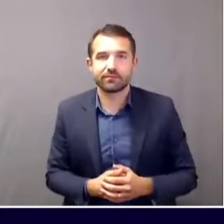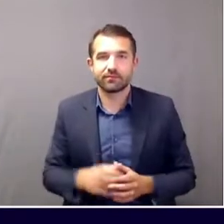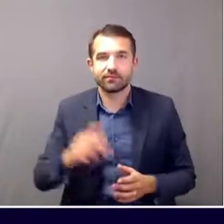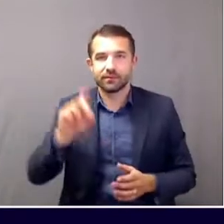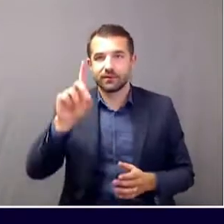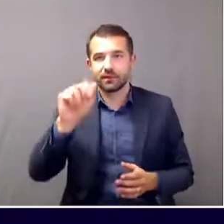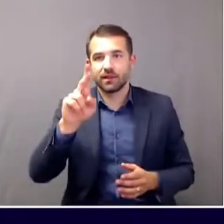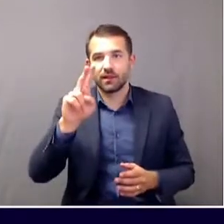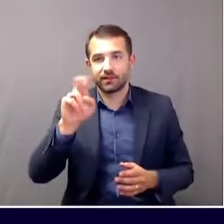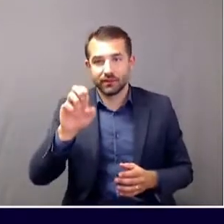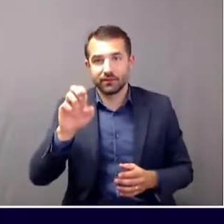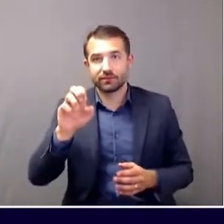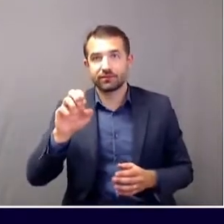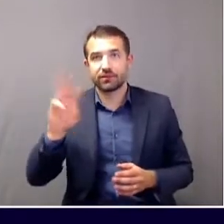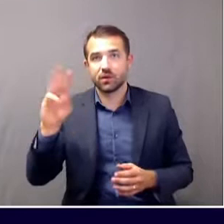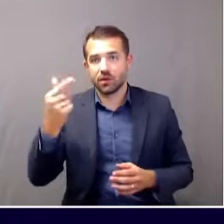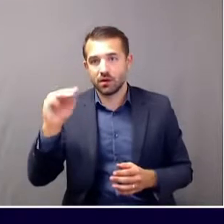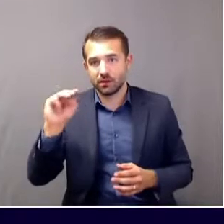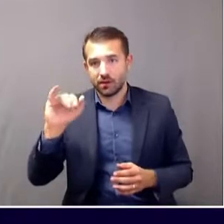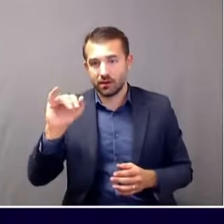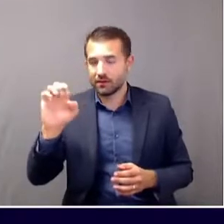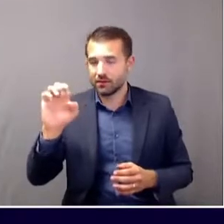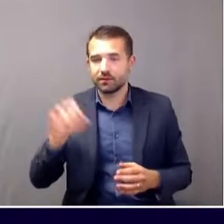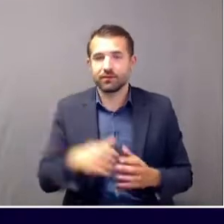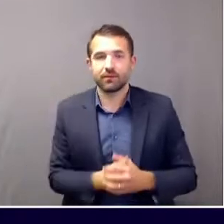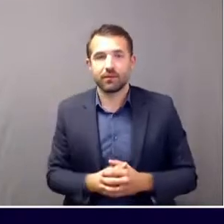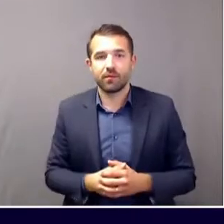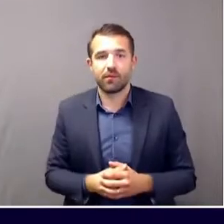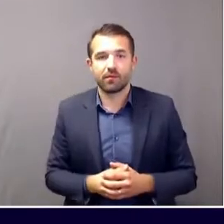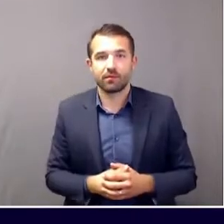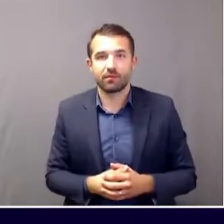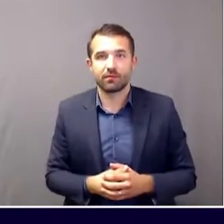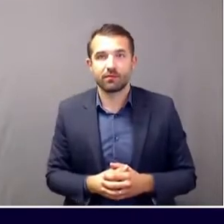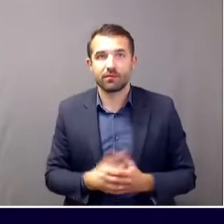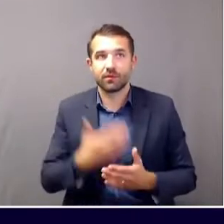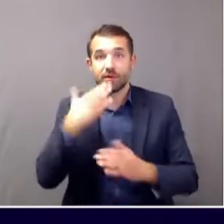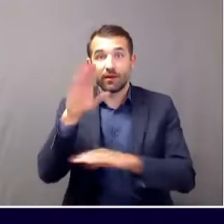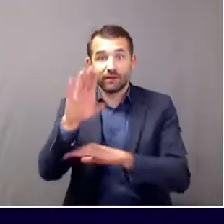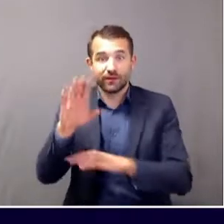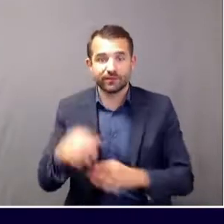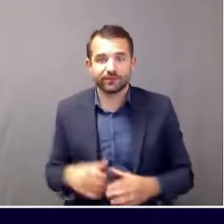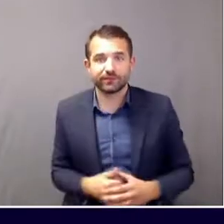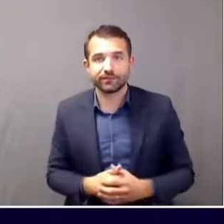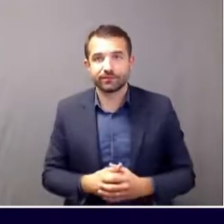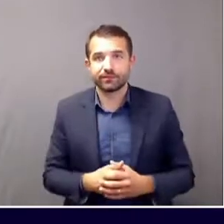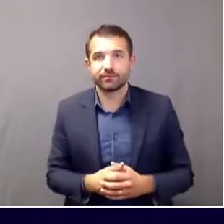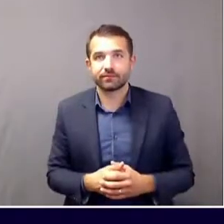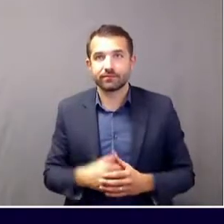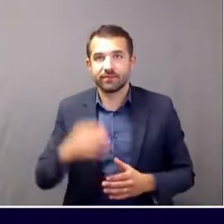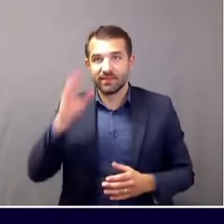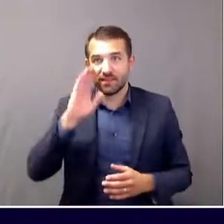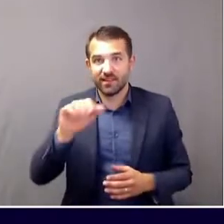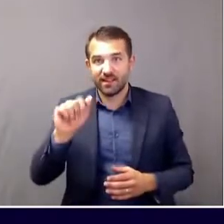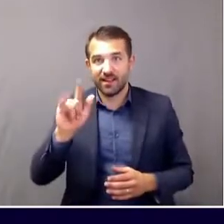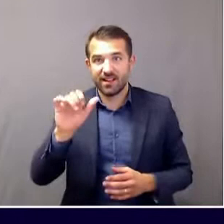good afternoon doctor Sharma and commission of labor grew Allison